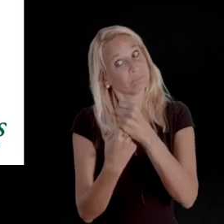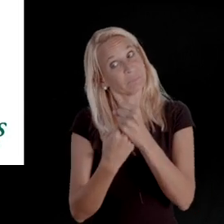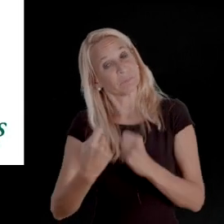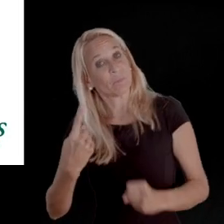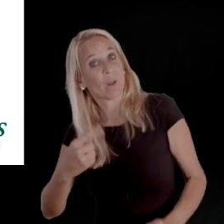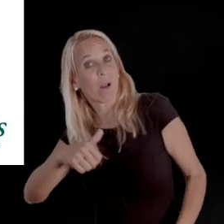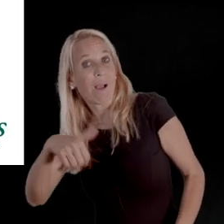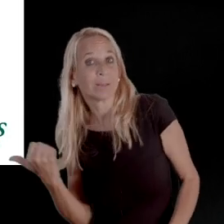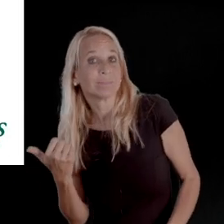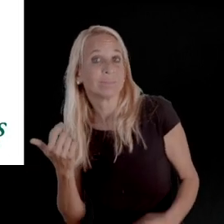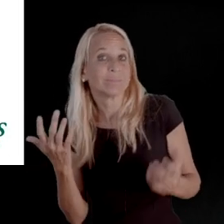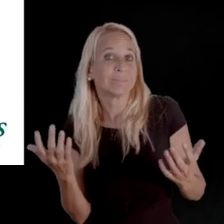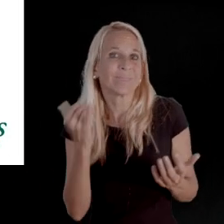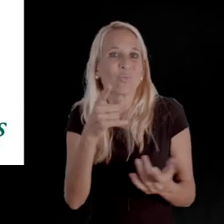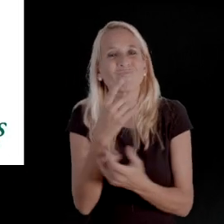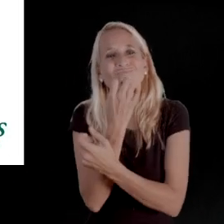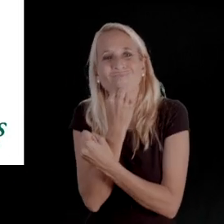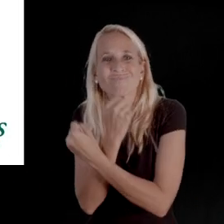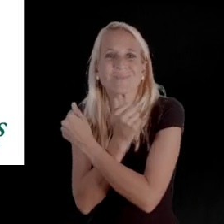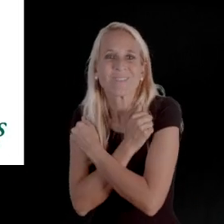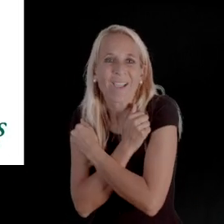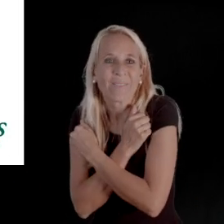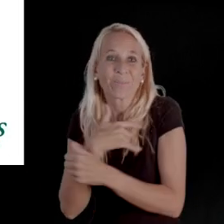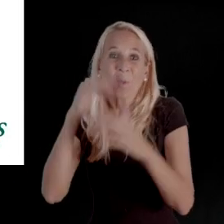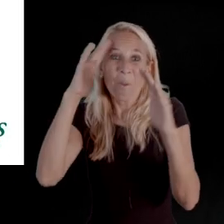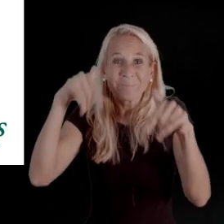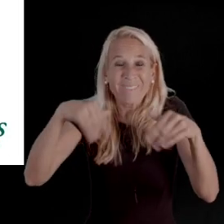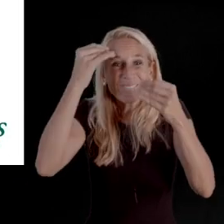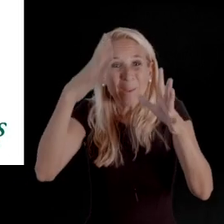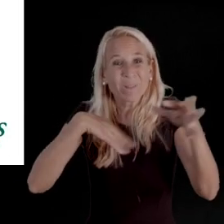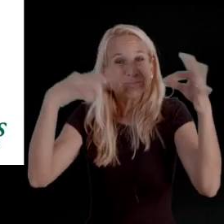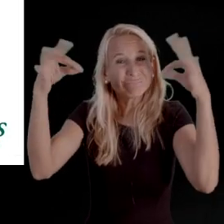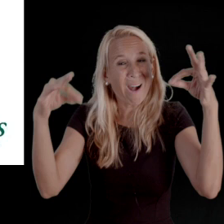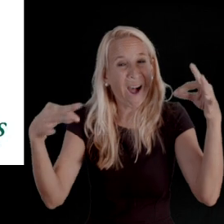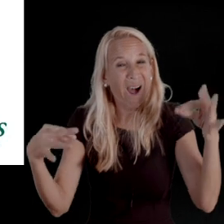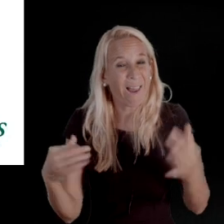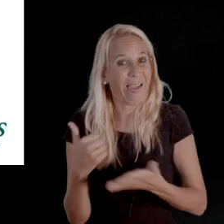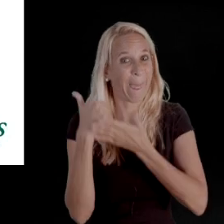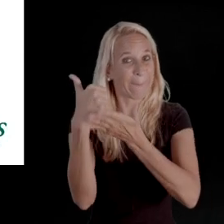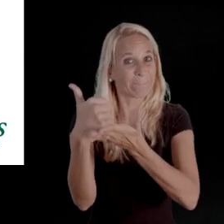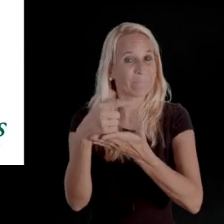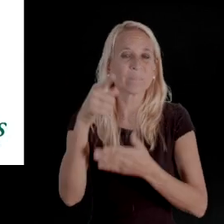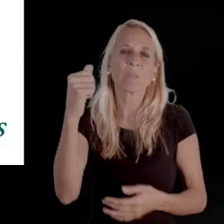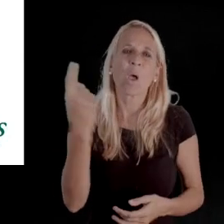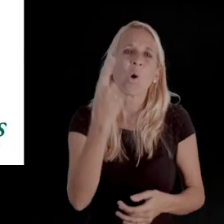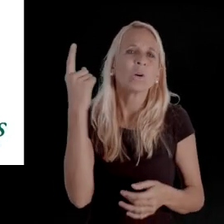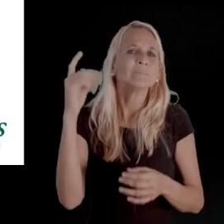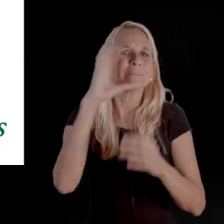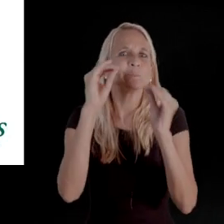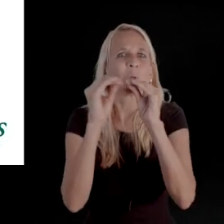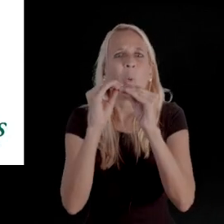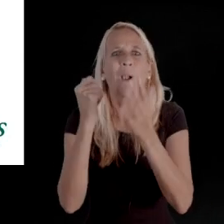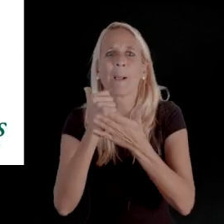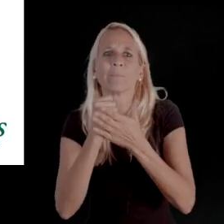of someone that you love. So we hope this information was helpful. You can always seek further assistance from these